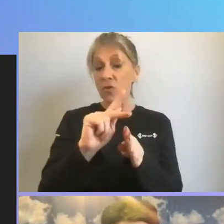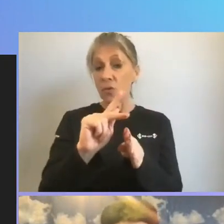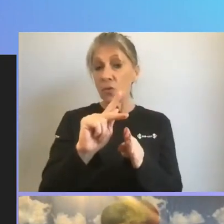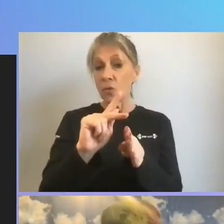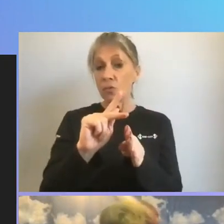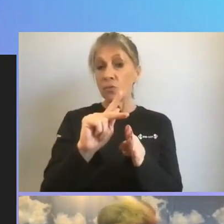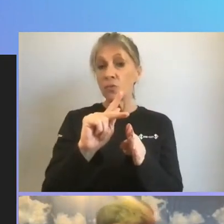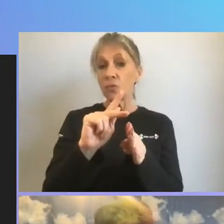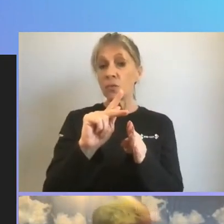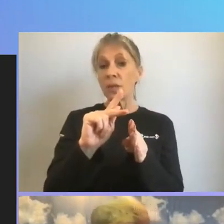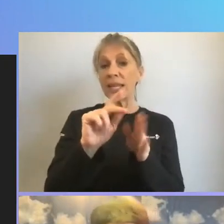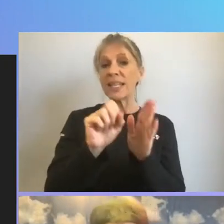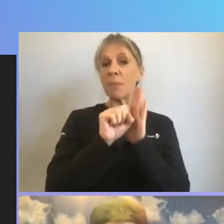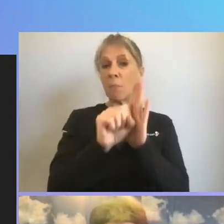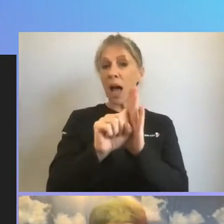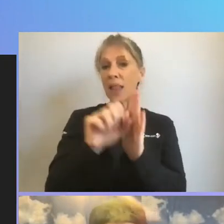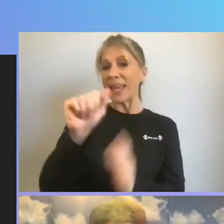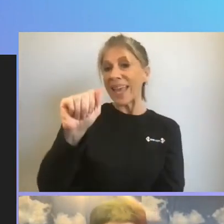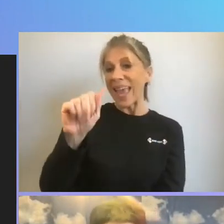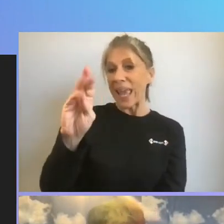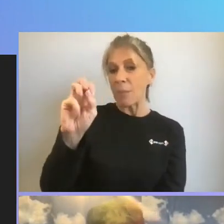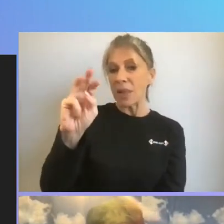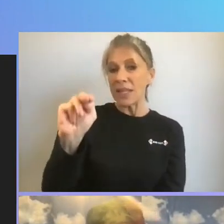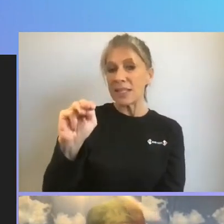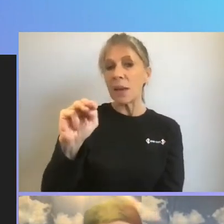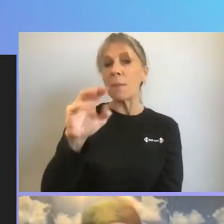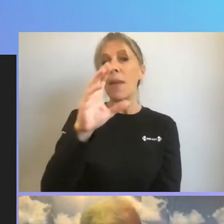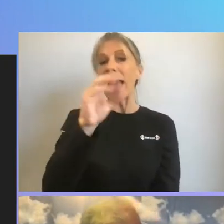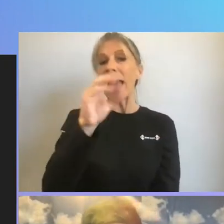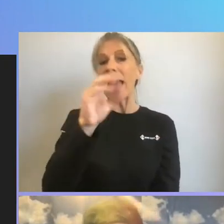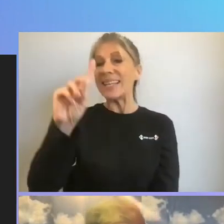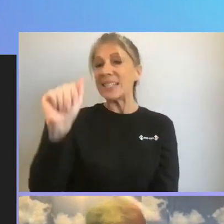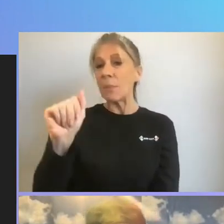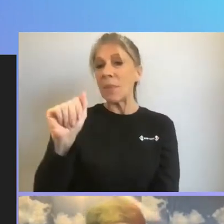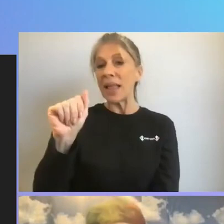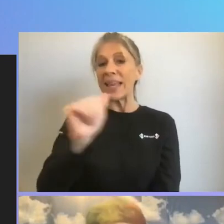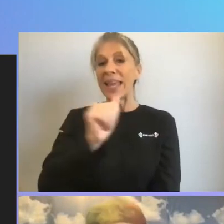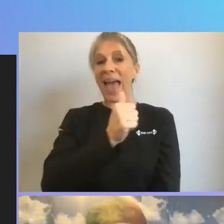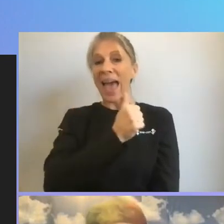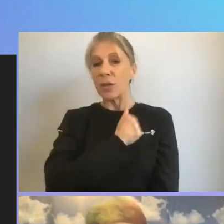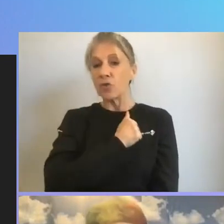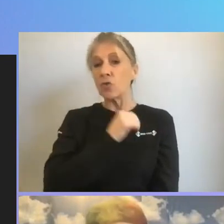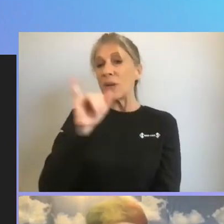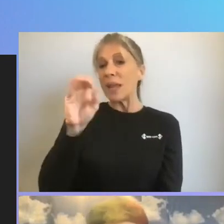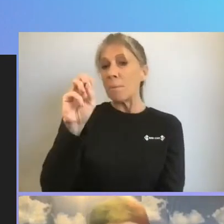ableism and disability attitudes